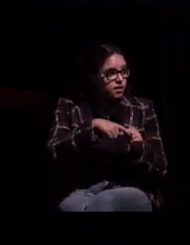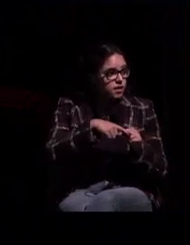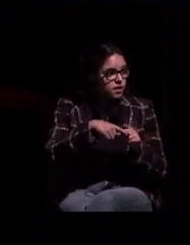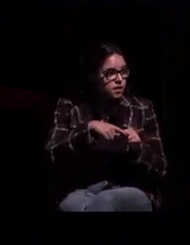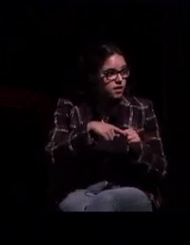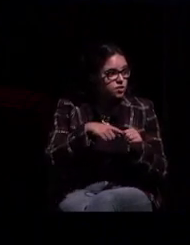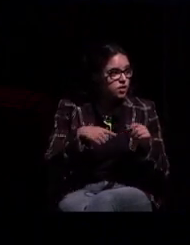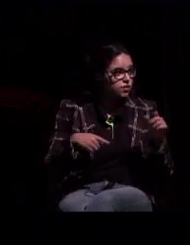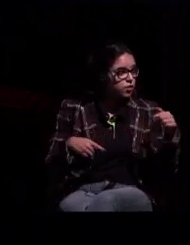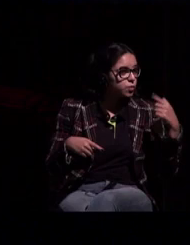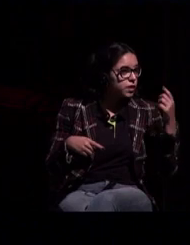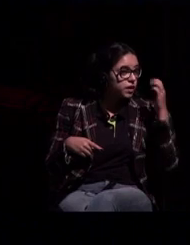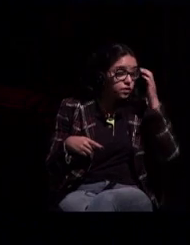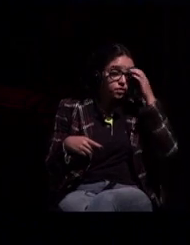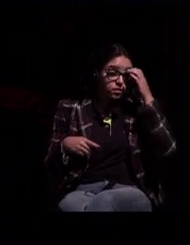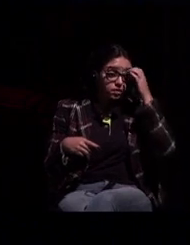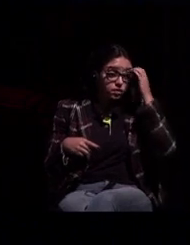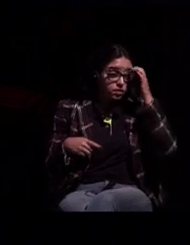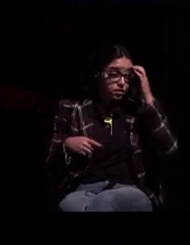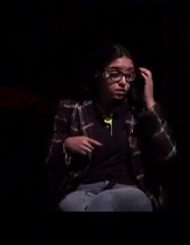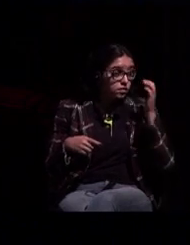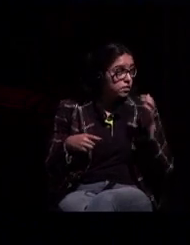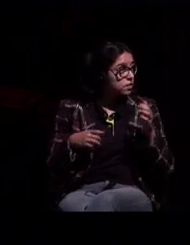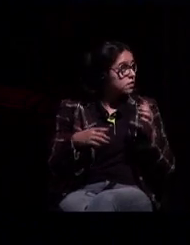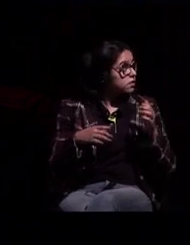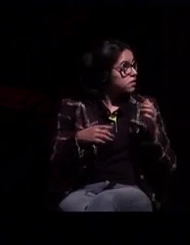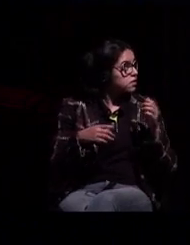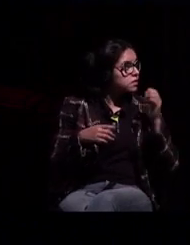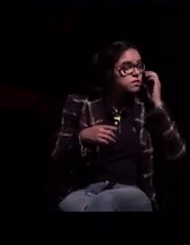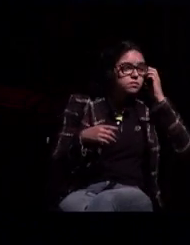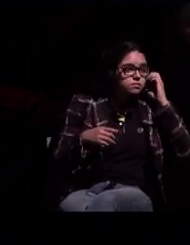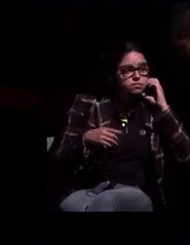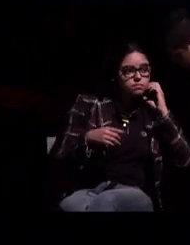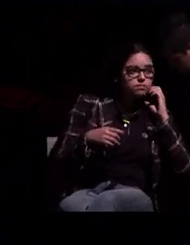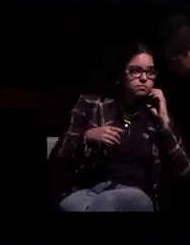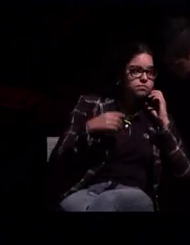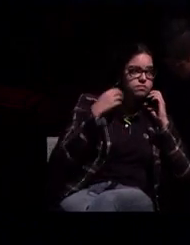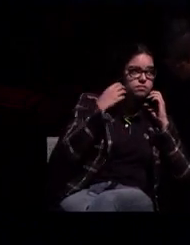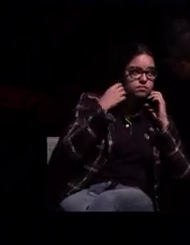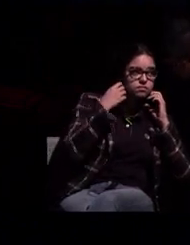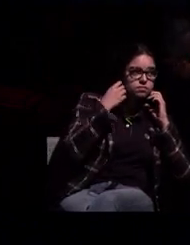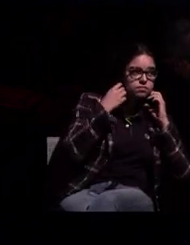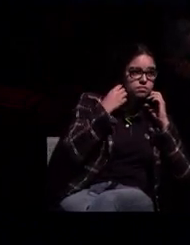demand is up one day and down the next. Working on weekends is not the same as